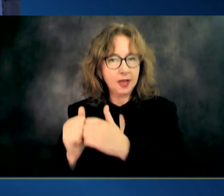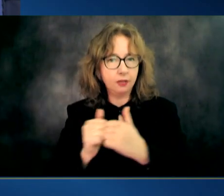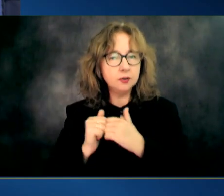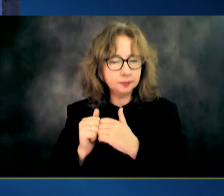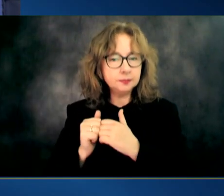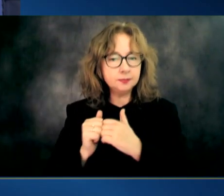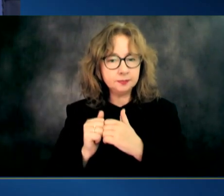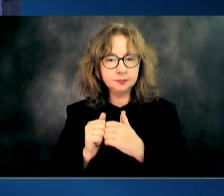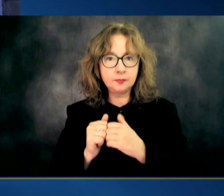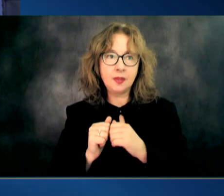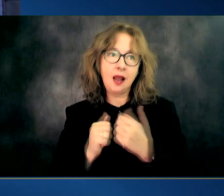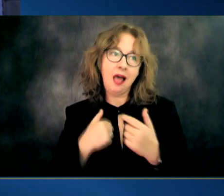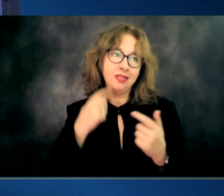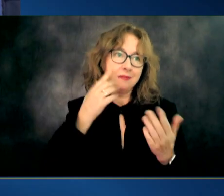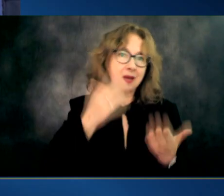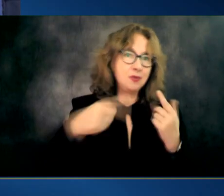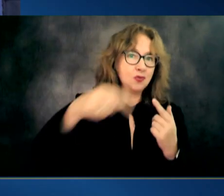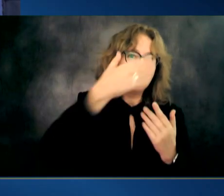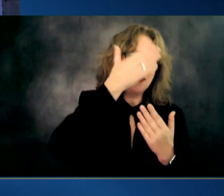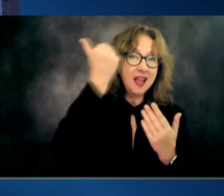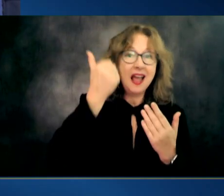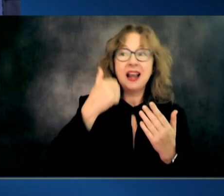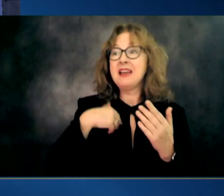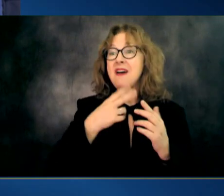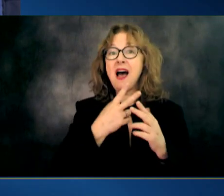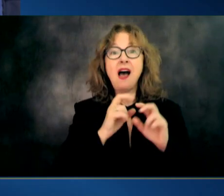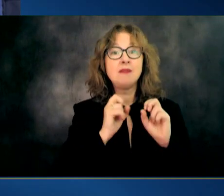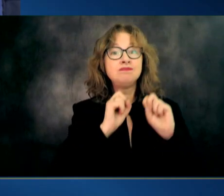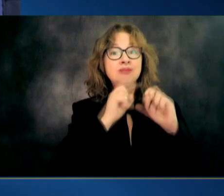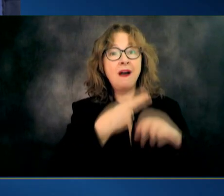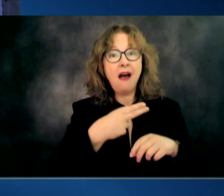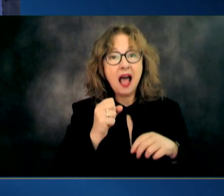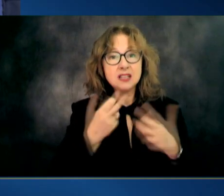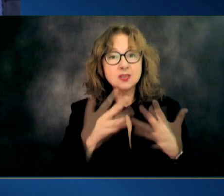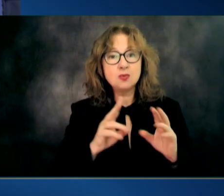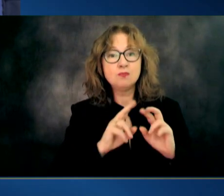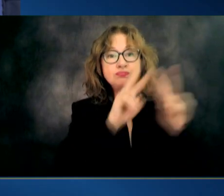also going to college is a transition. And so, they talk to each other and they connect